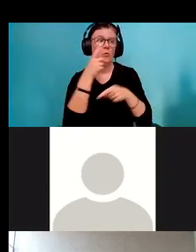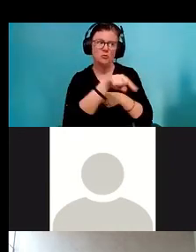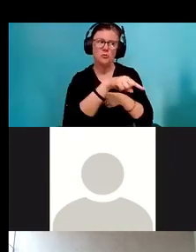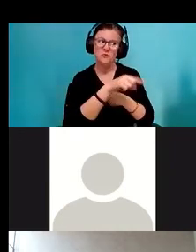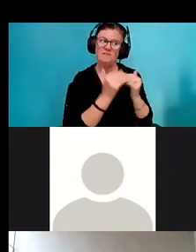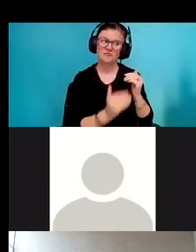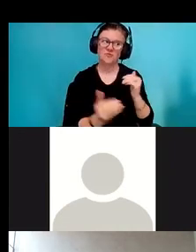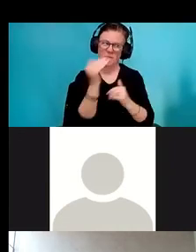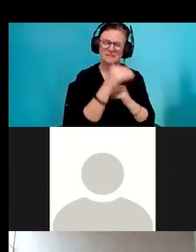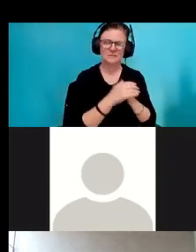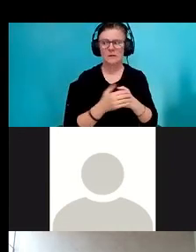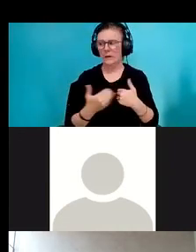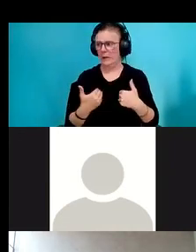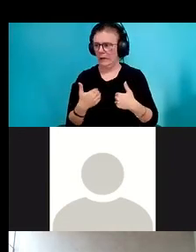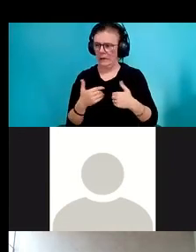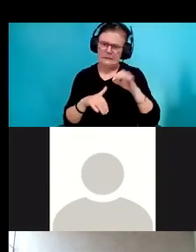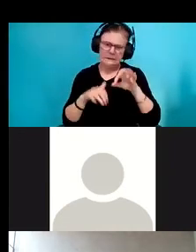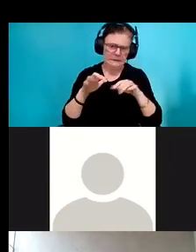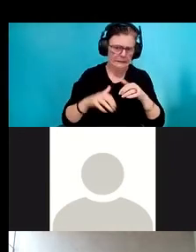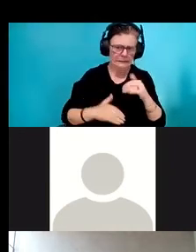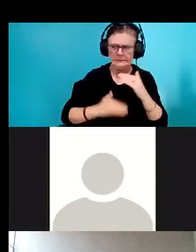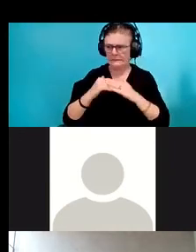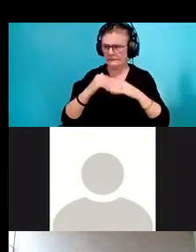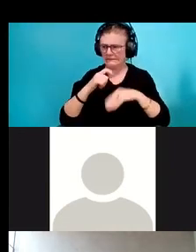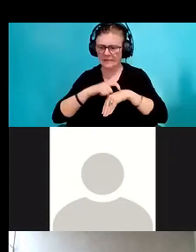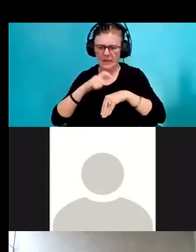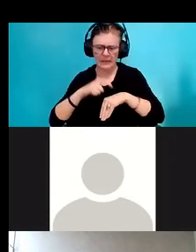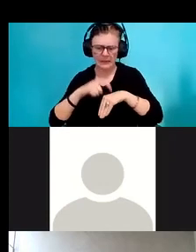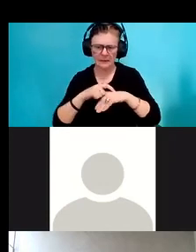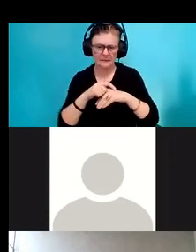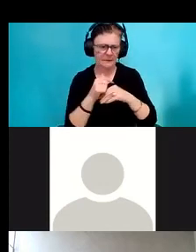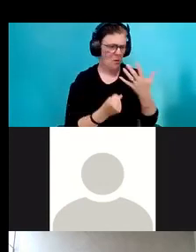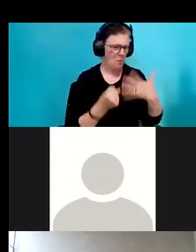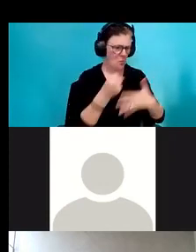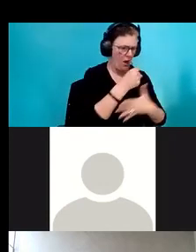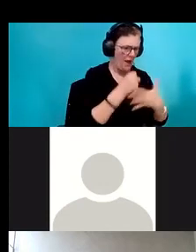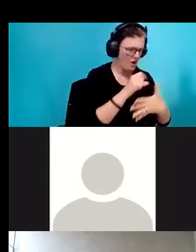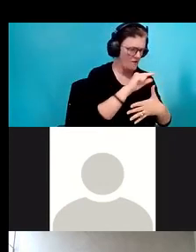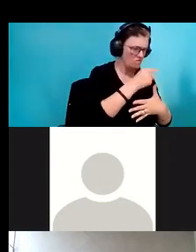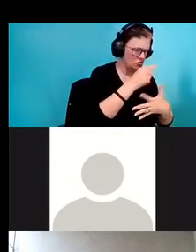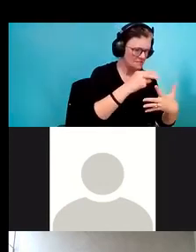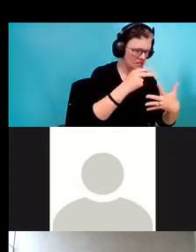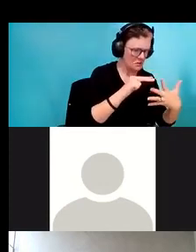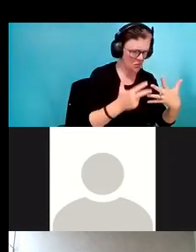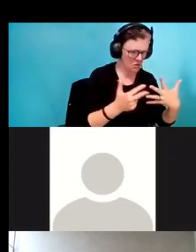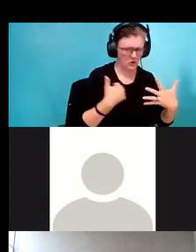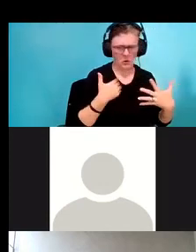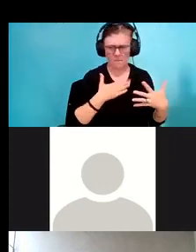If you are trying to figure out how to prioritize and narrow down what you want to write because you don't have